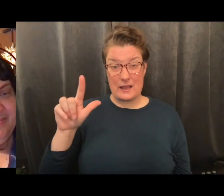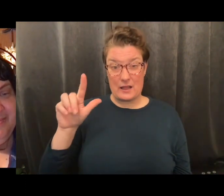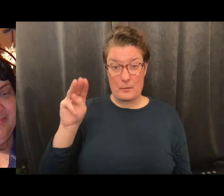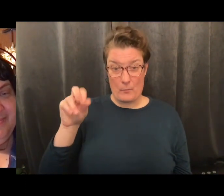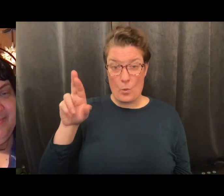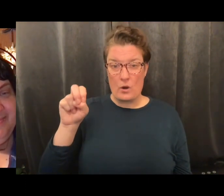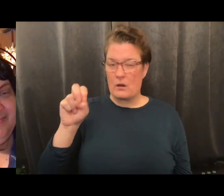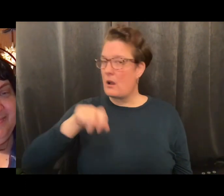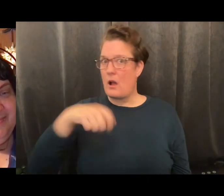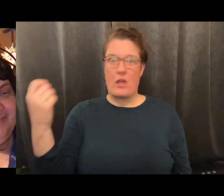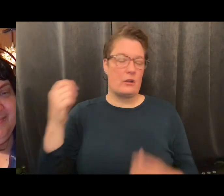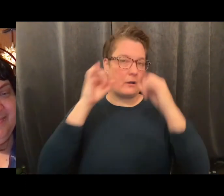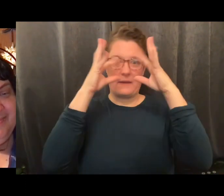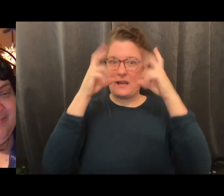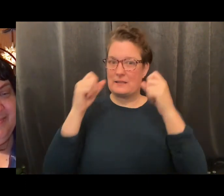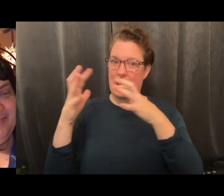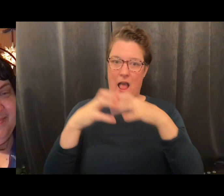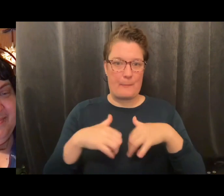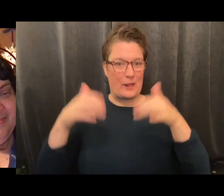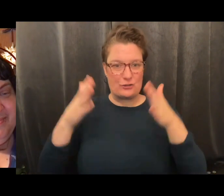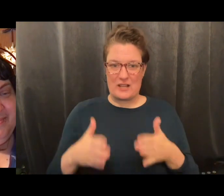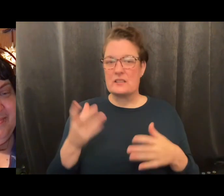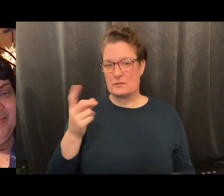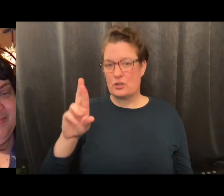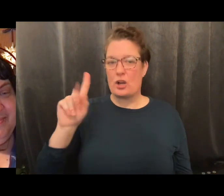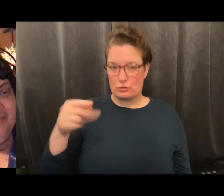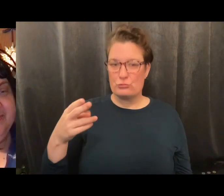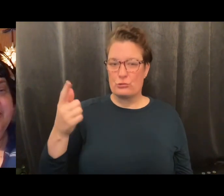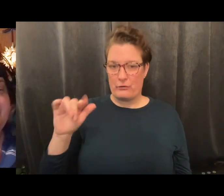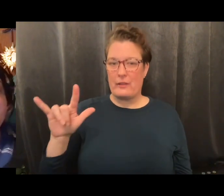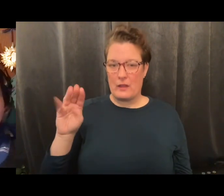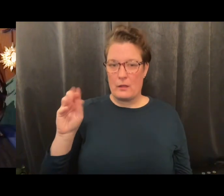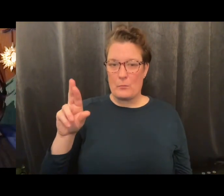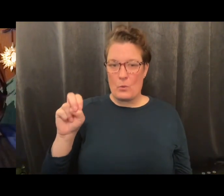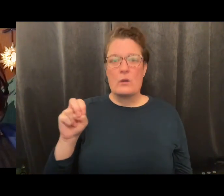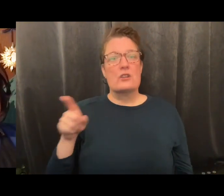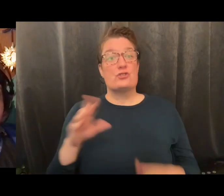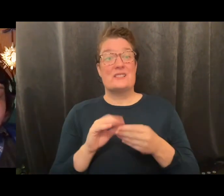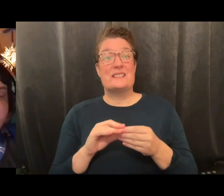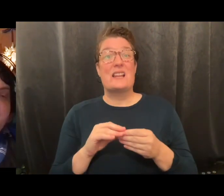Ruth Gilmore, says life is precious where life is precious. Nomy: Yeah.